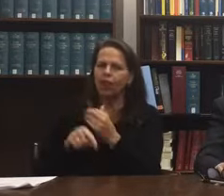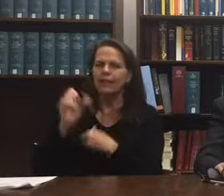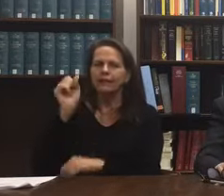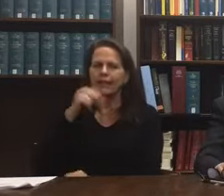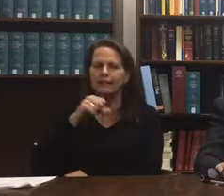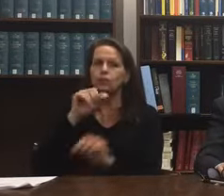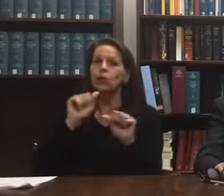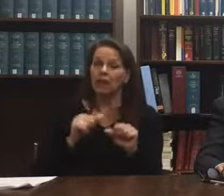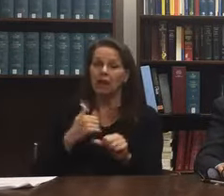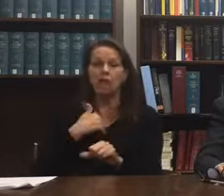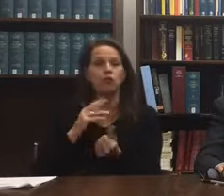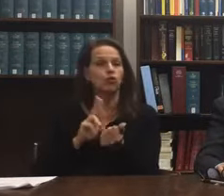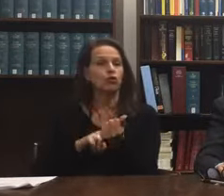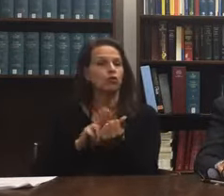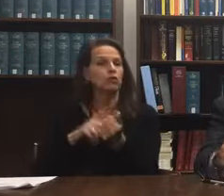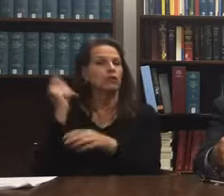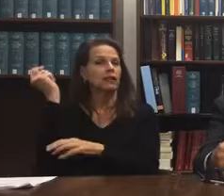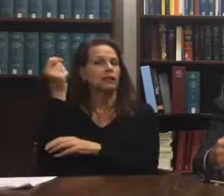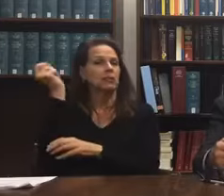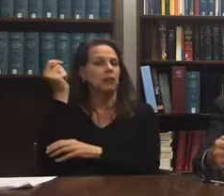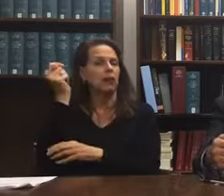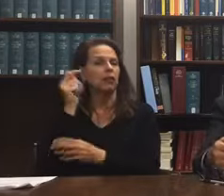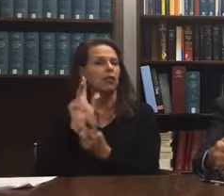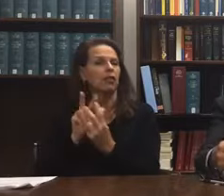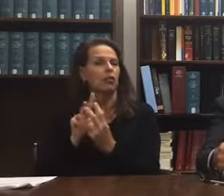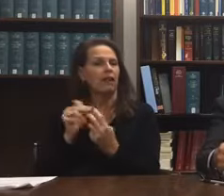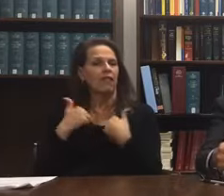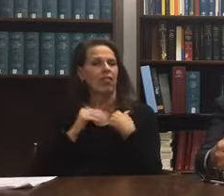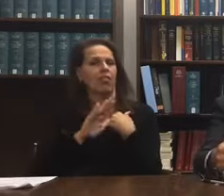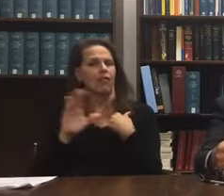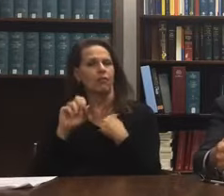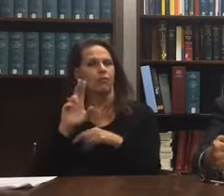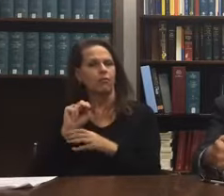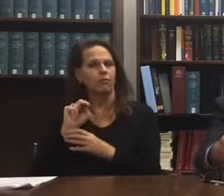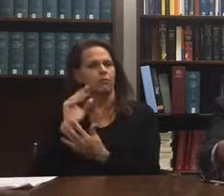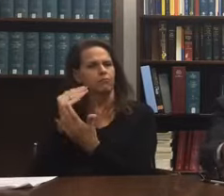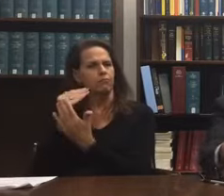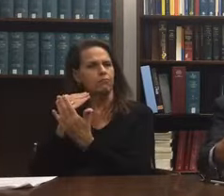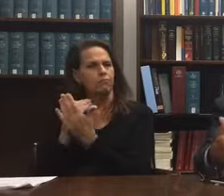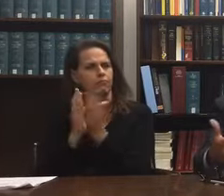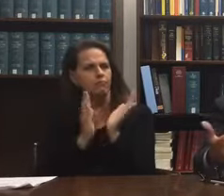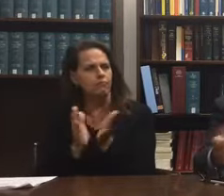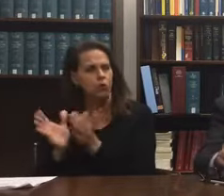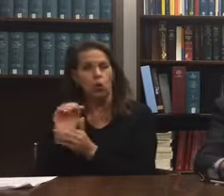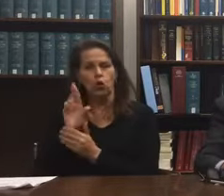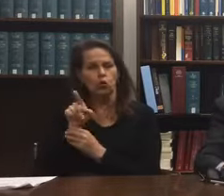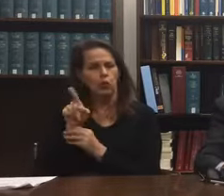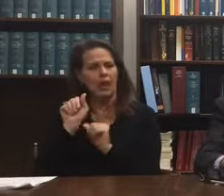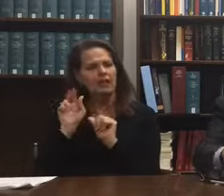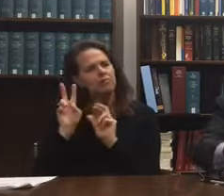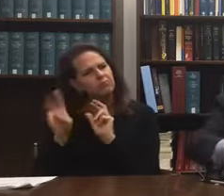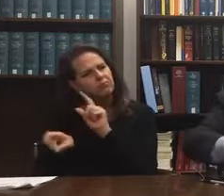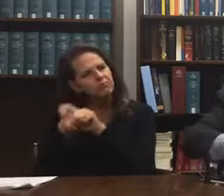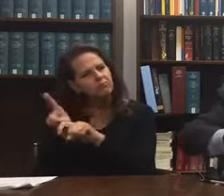have the nurse come and testify and they can either have their own outline and do it themselves or you could question them